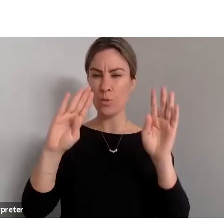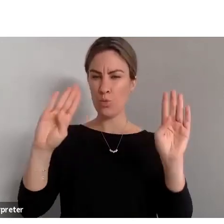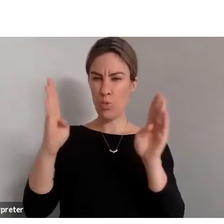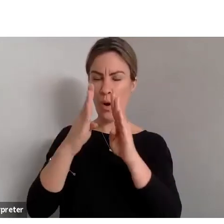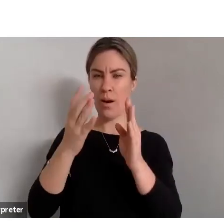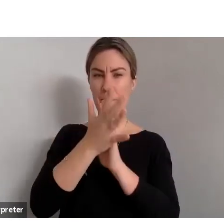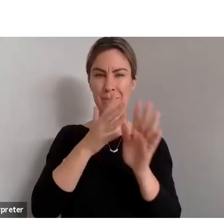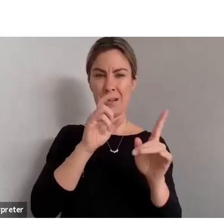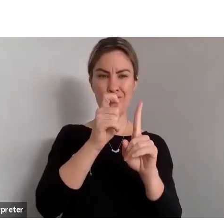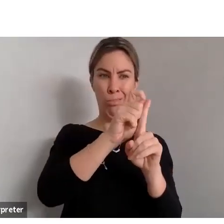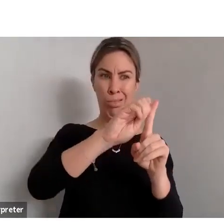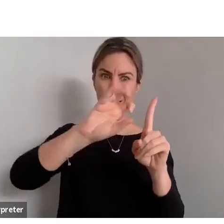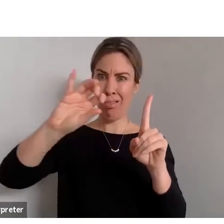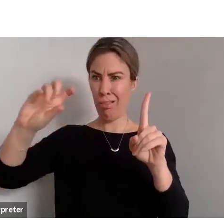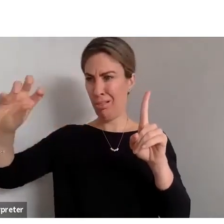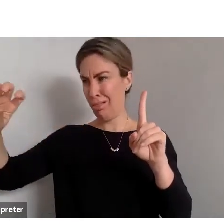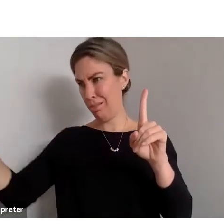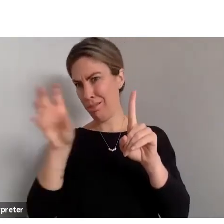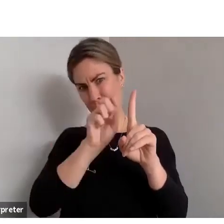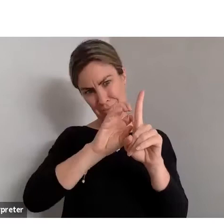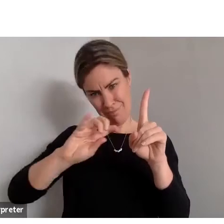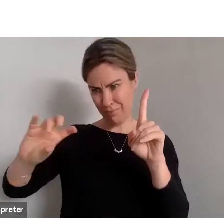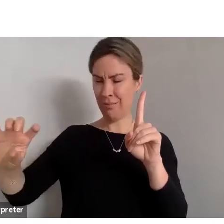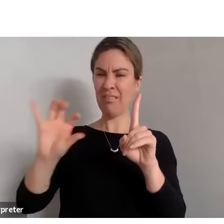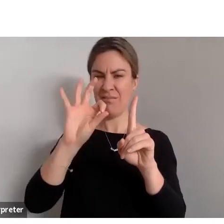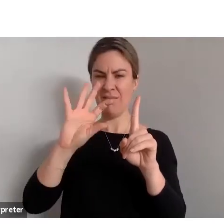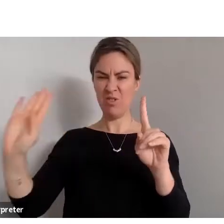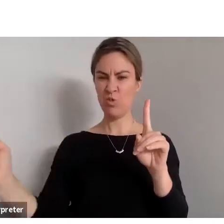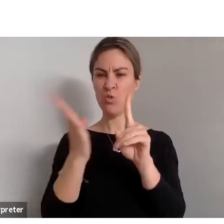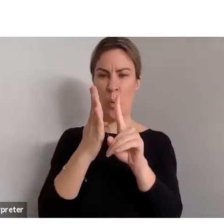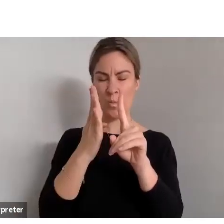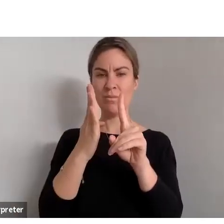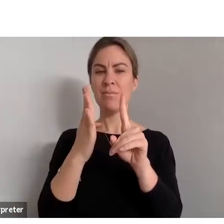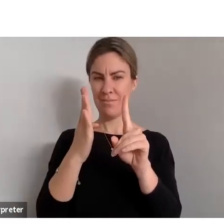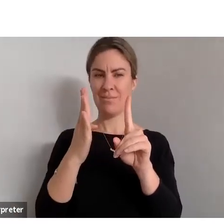it adds to your word count. Make it look messy.